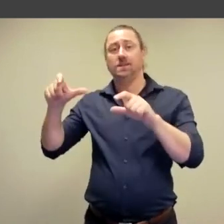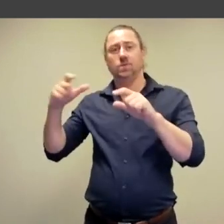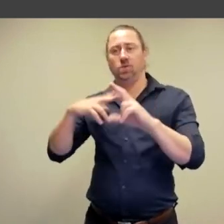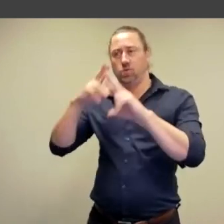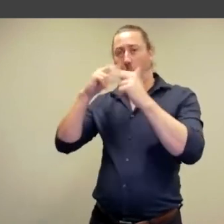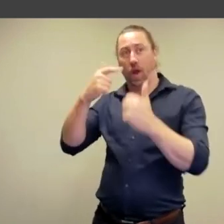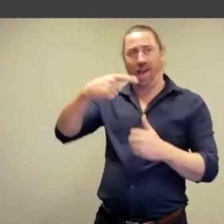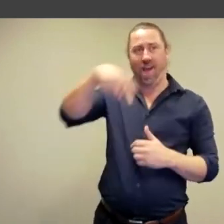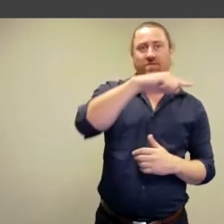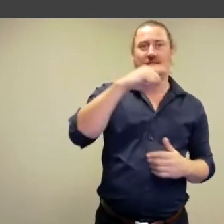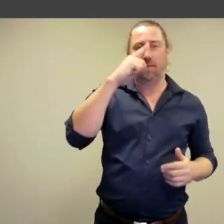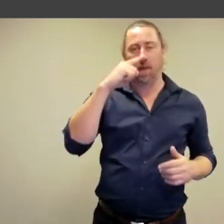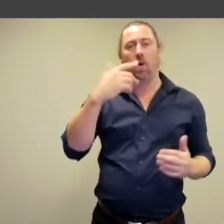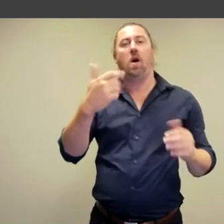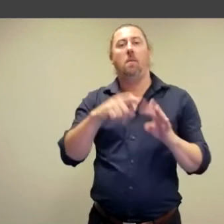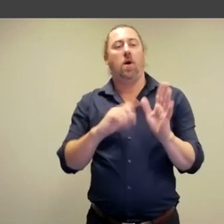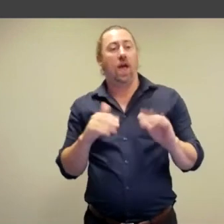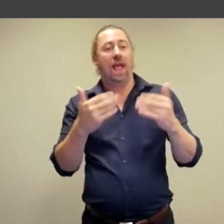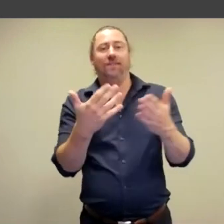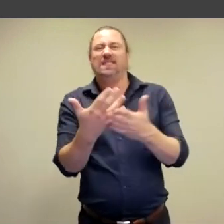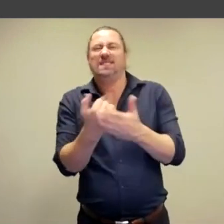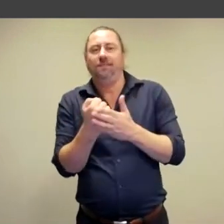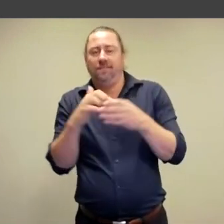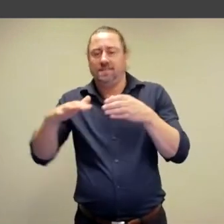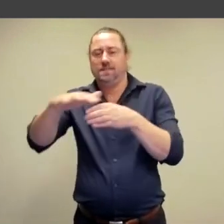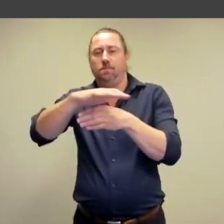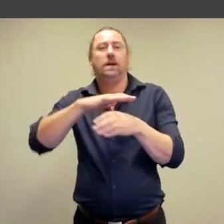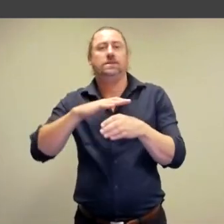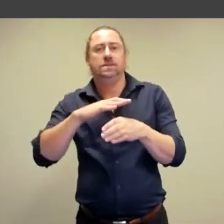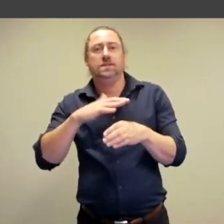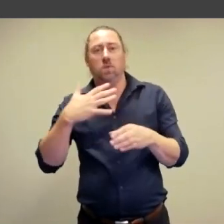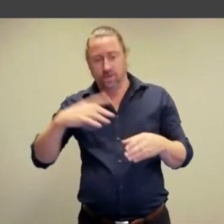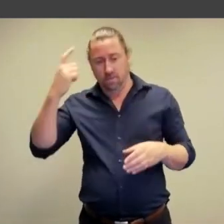by providing safe sanctuaries for our